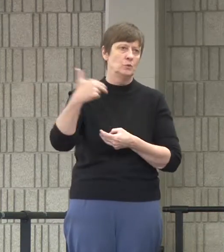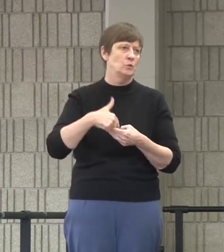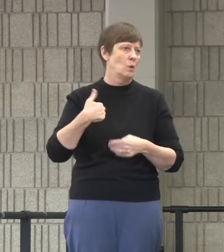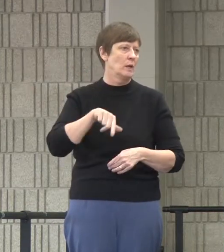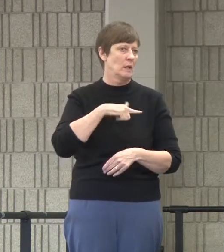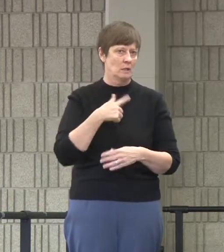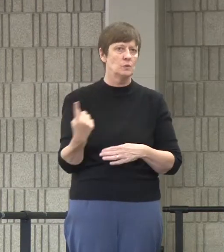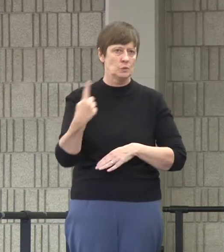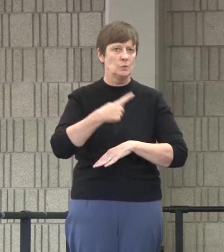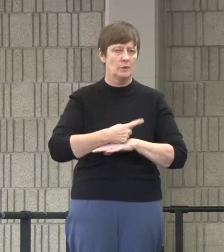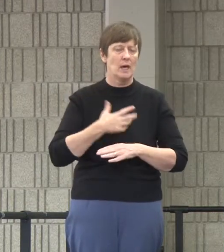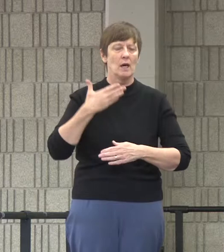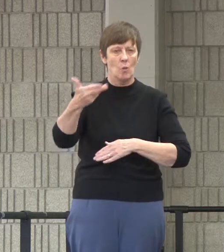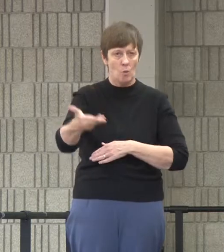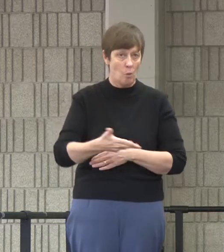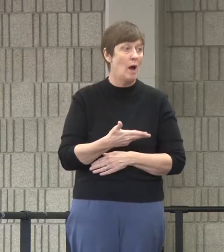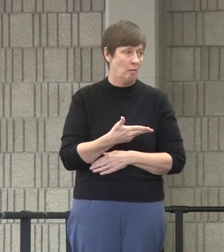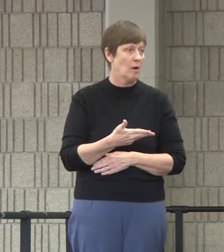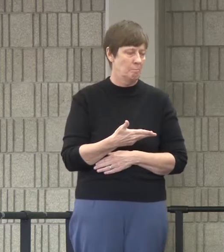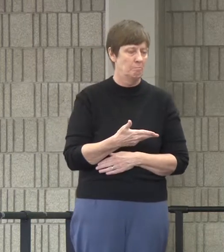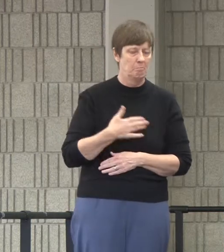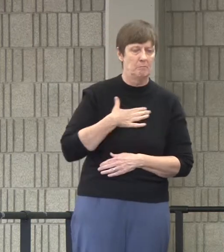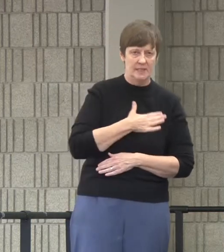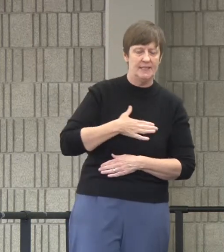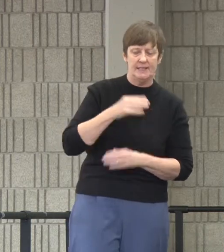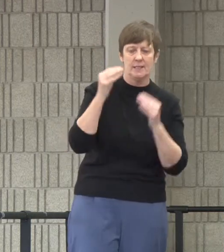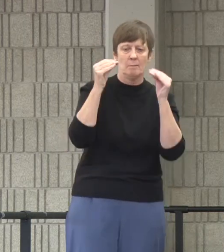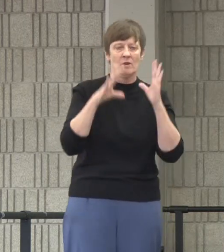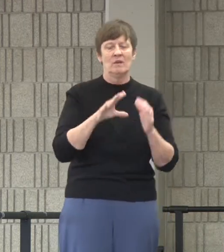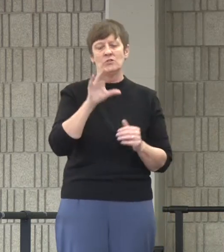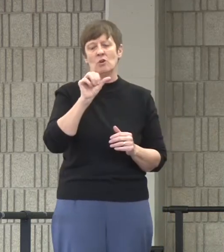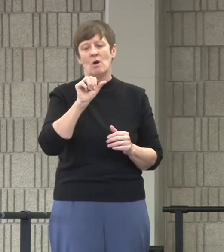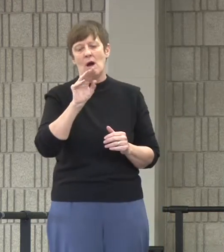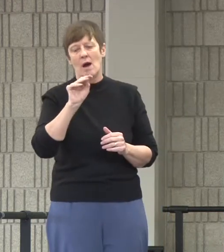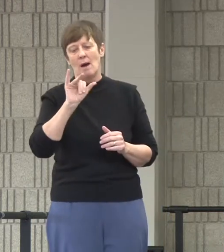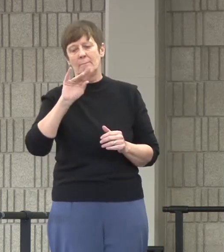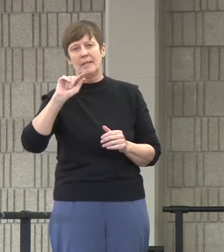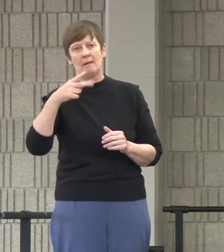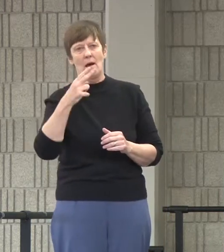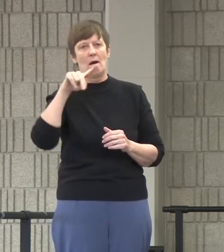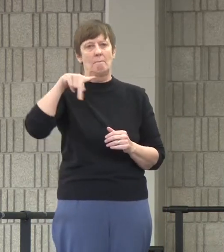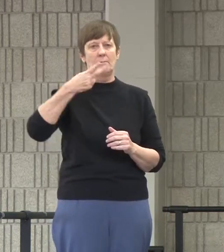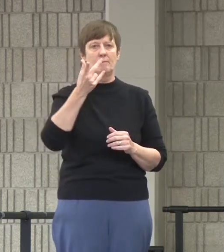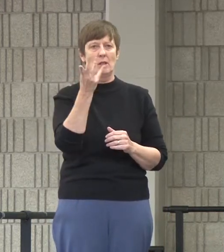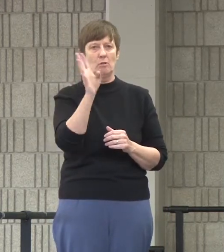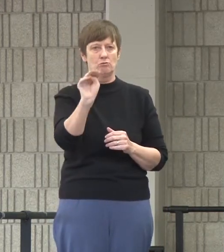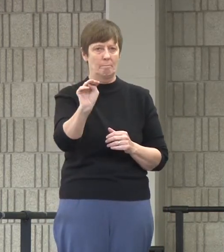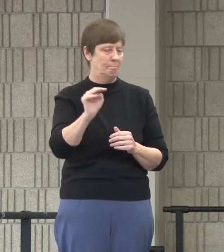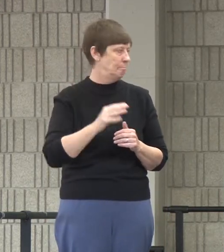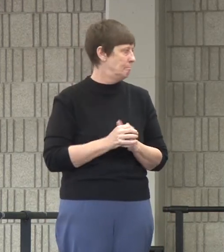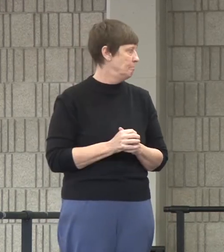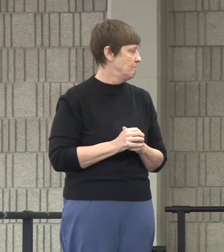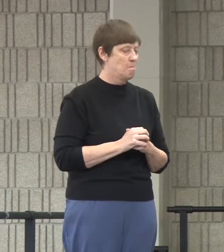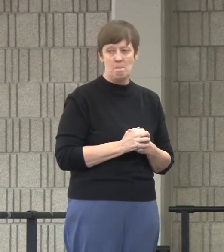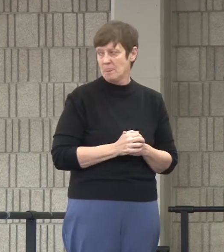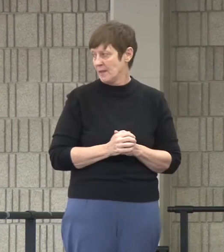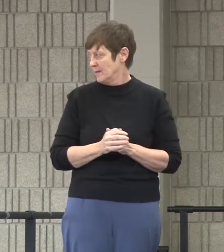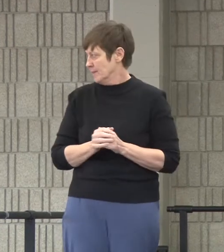Please welcome, if you will, Professor Amina Pilgrim. Applause.